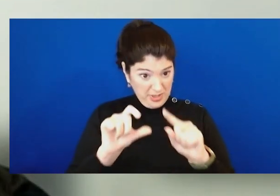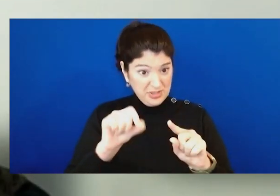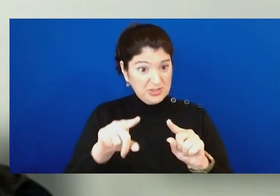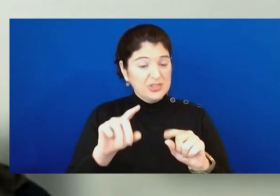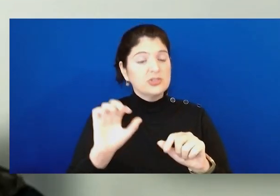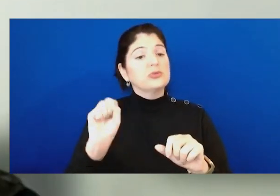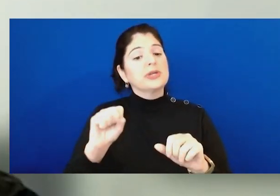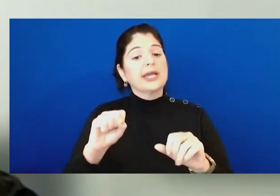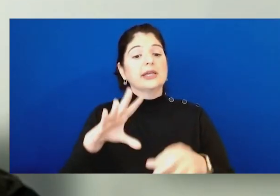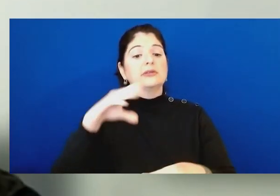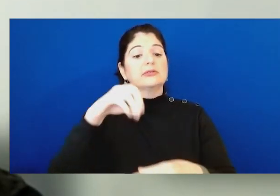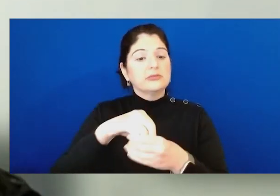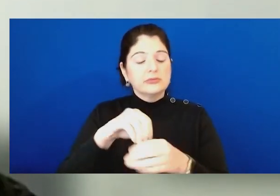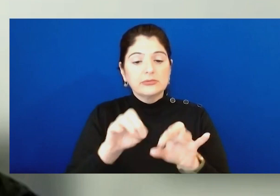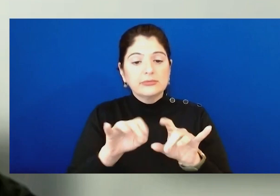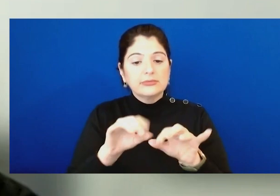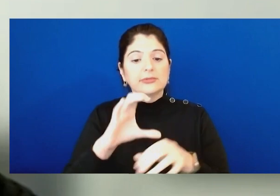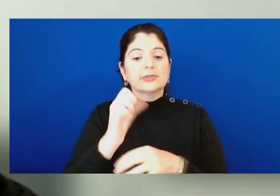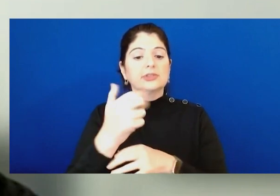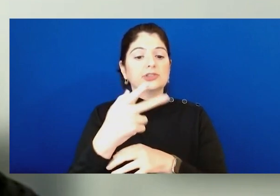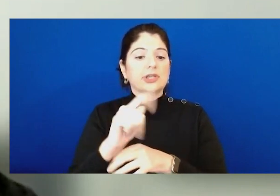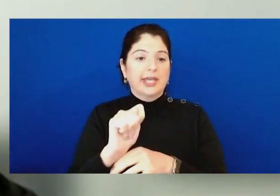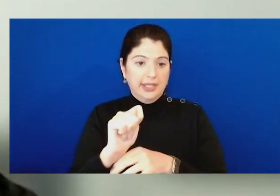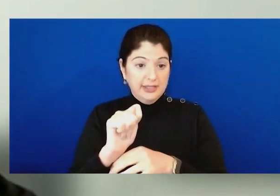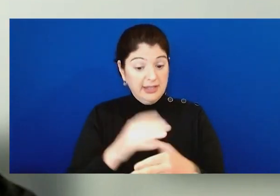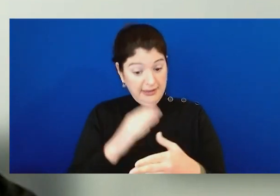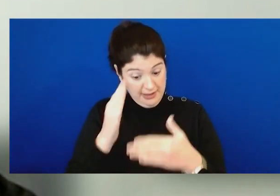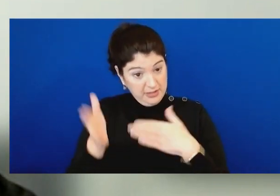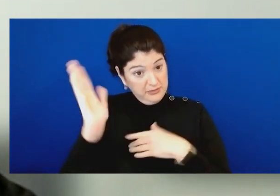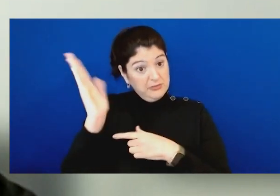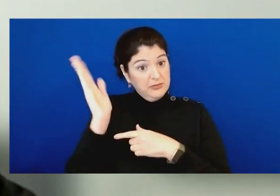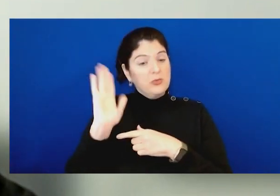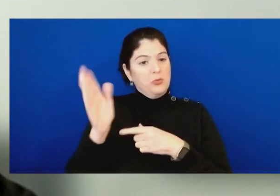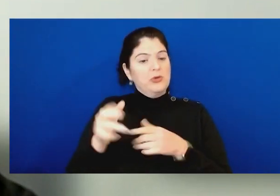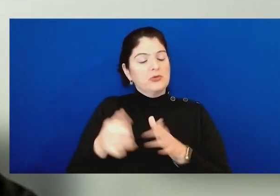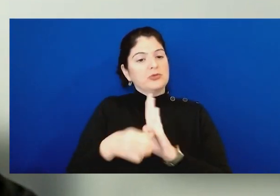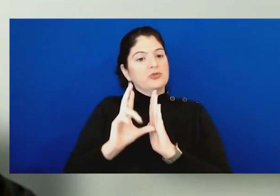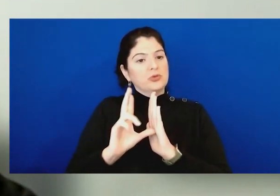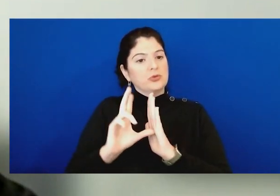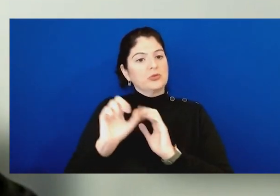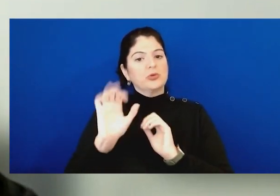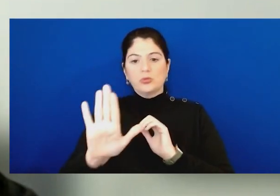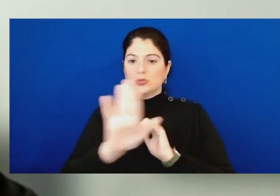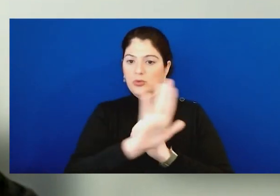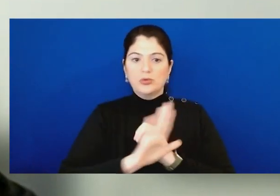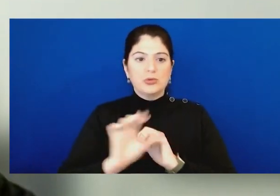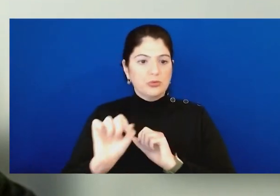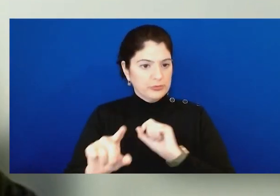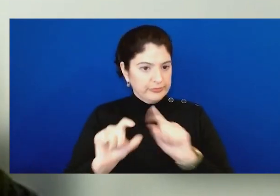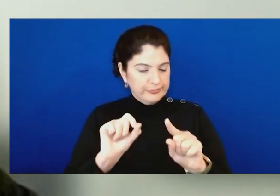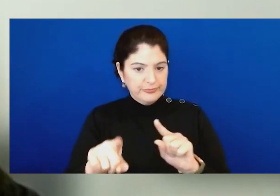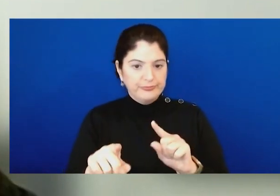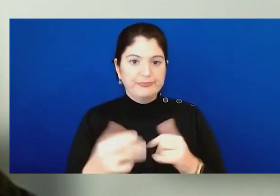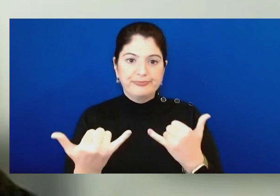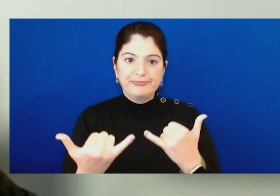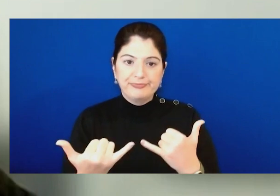We will read them at the end of this session. Now, without further ado,